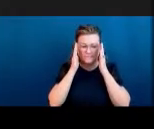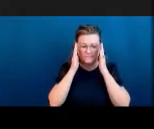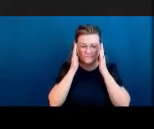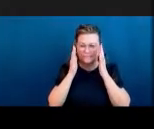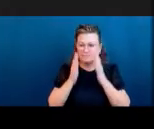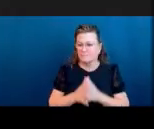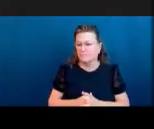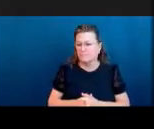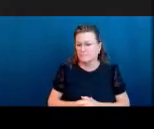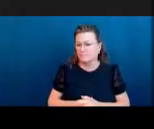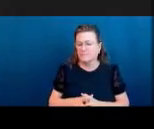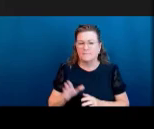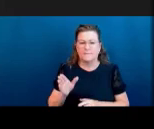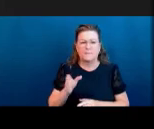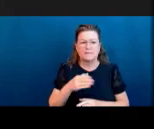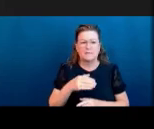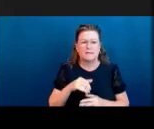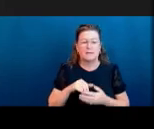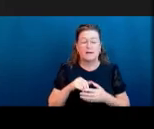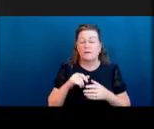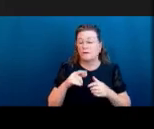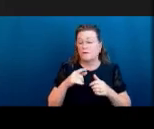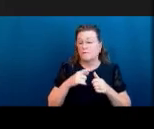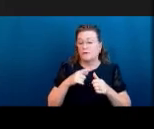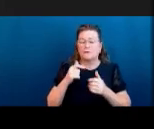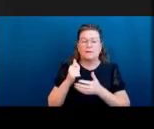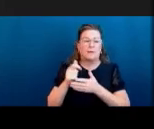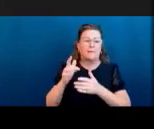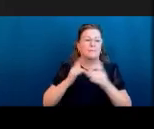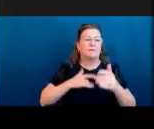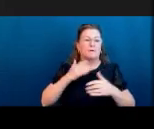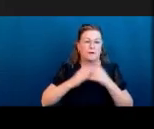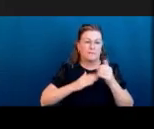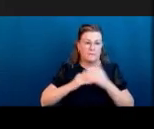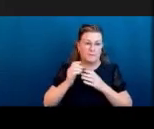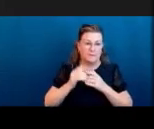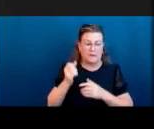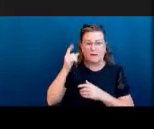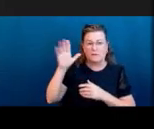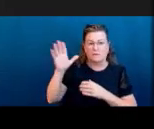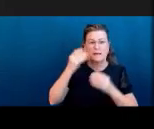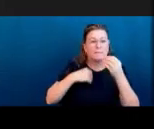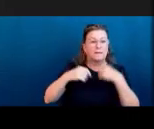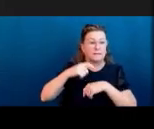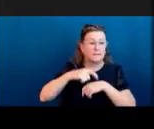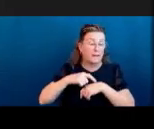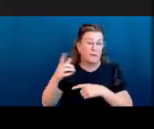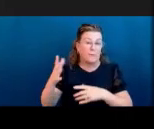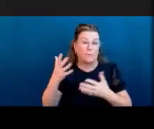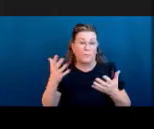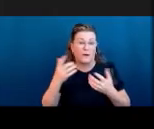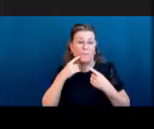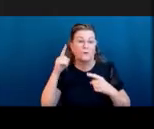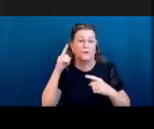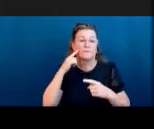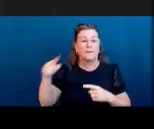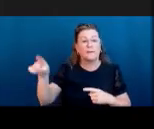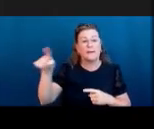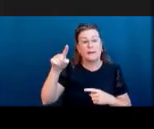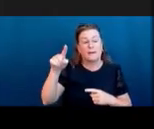I'll skip that one. So first, we need to help a child feel comfortable. We need to understand their meal time and what works for them before we can change it. We talked a